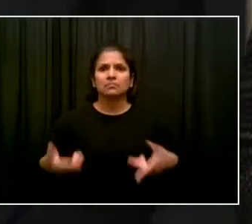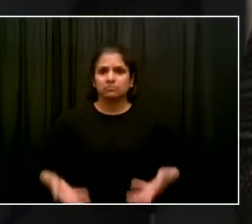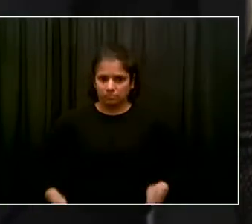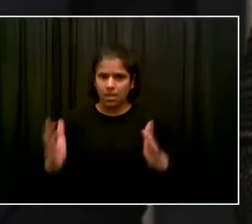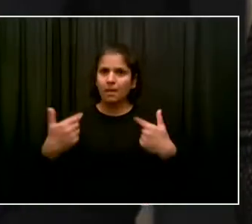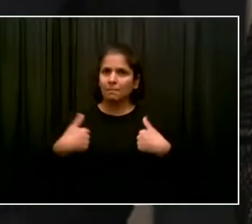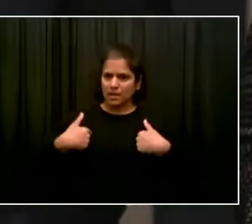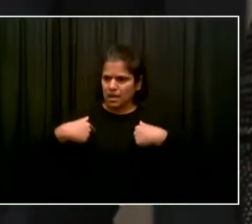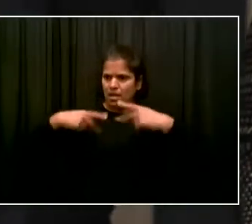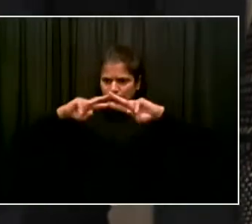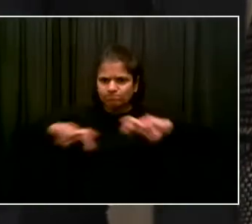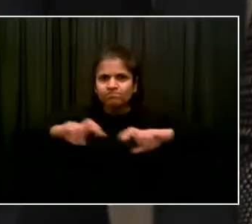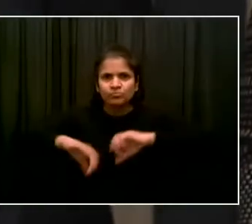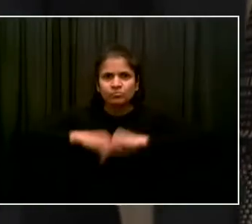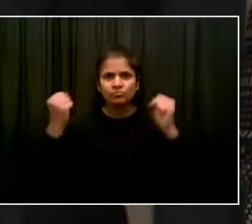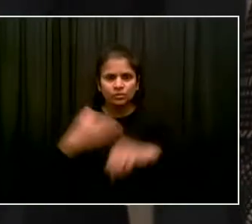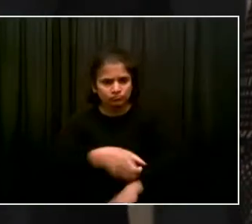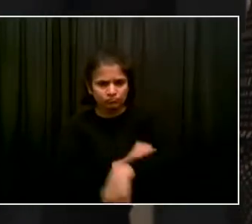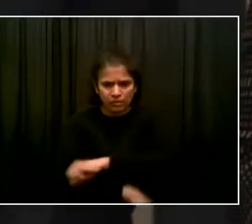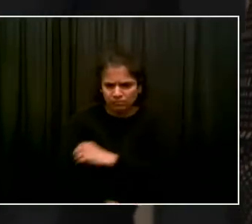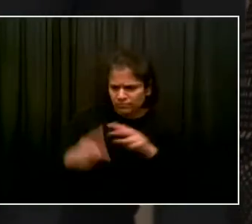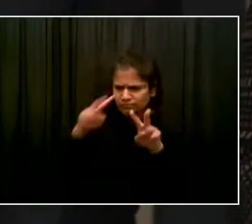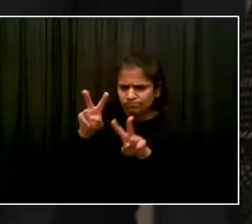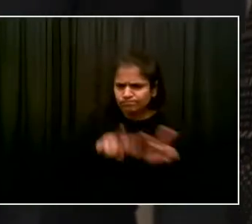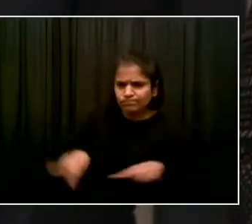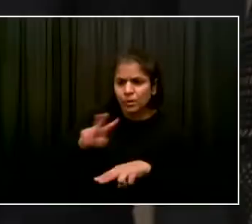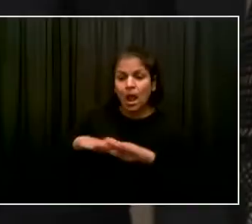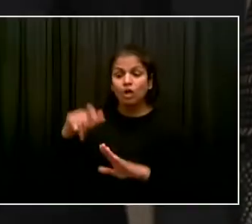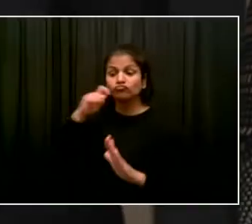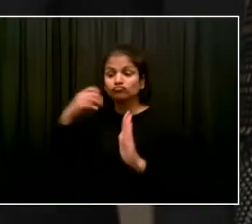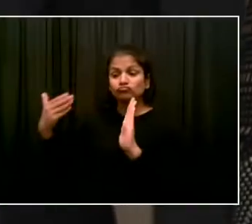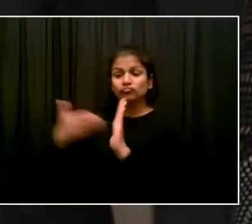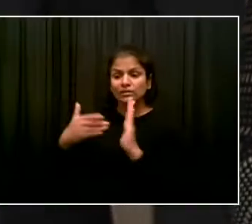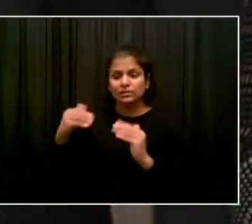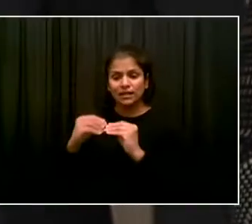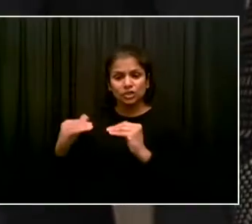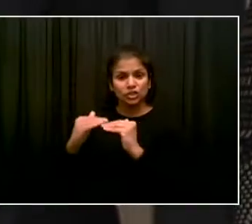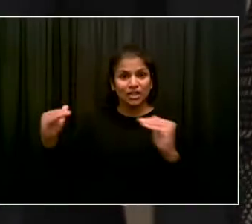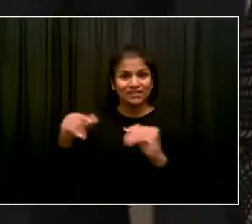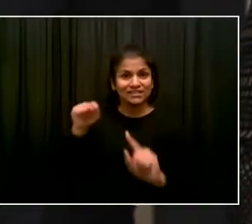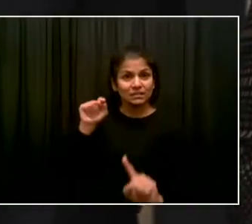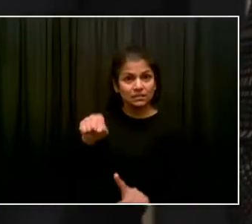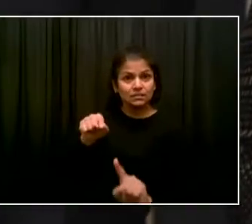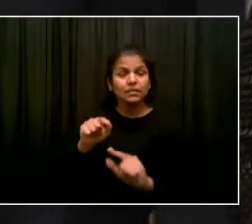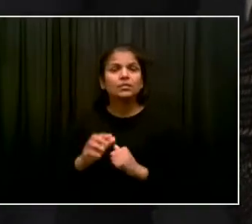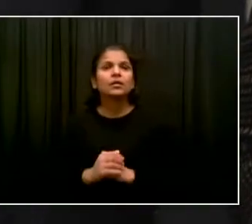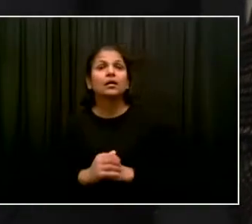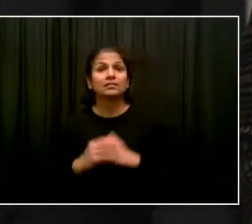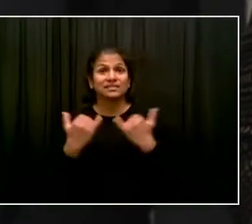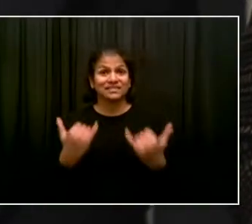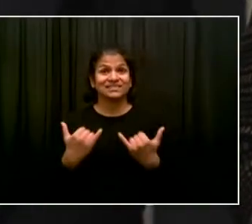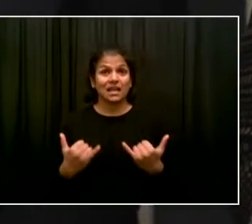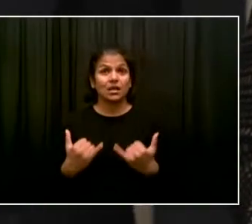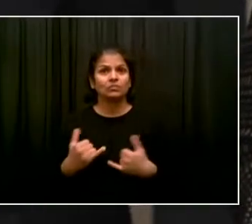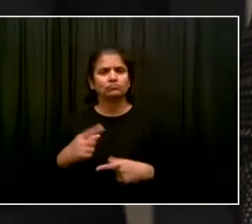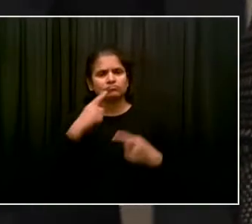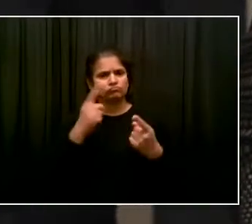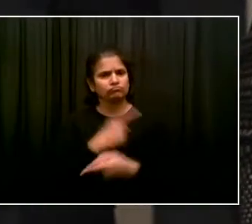AT RACISM INA REAL SENSE. I WAS ENCOURAGED TO HEAR THAT WE